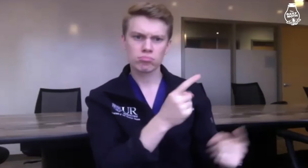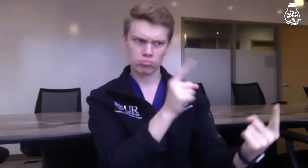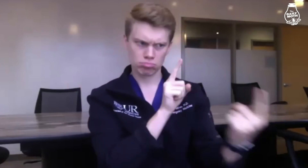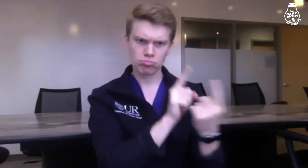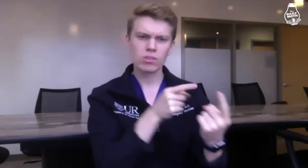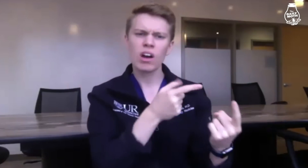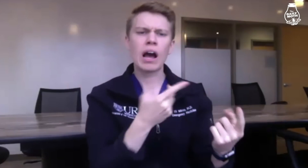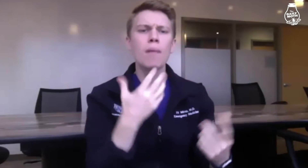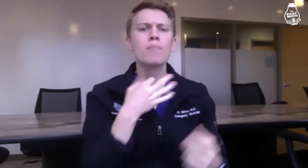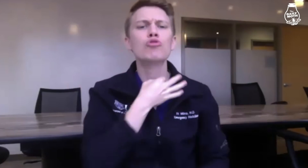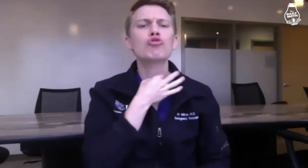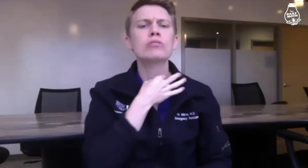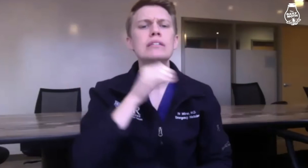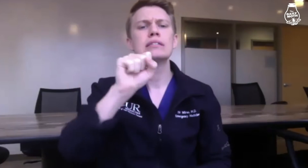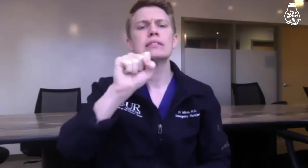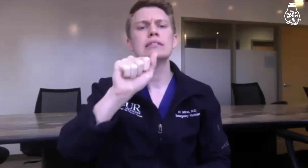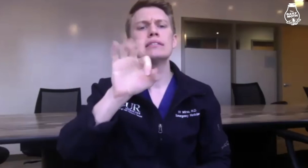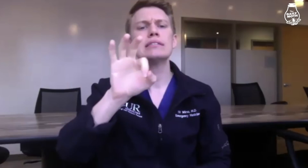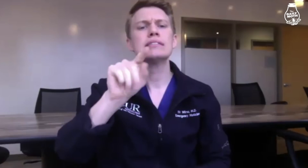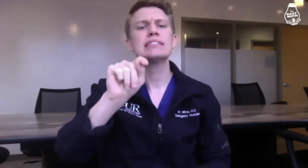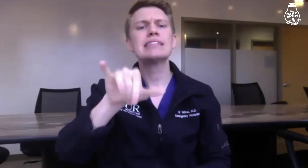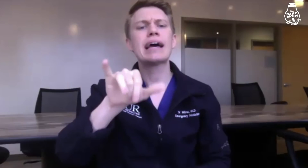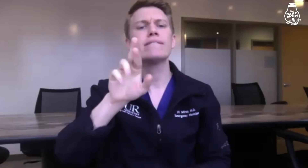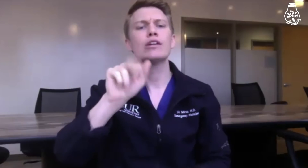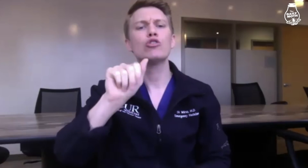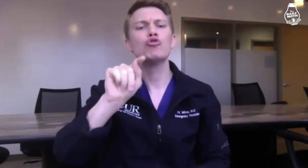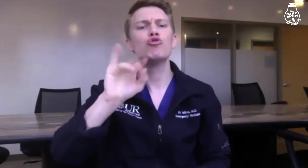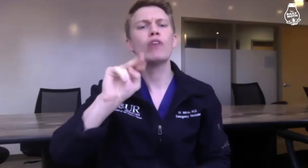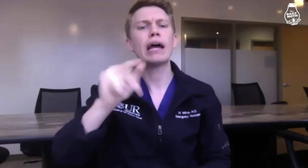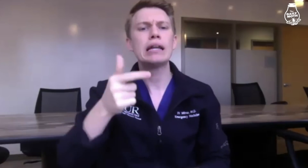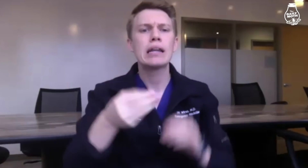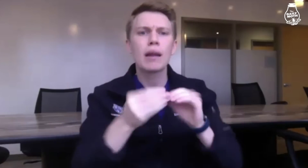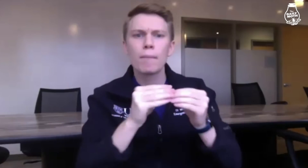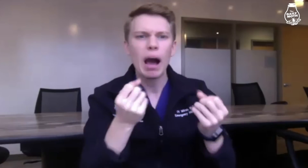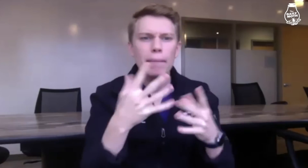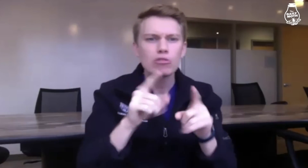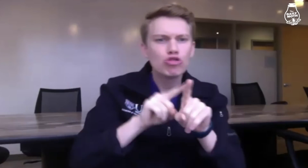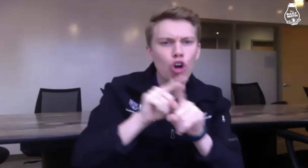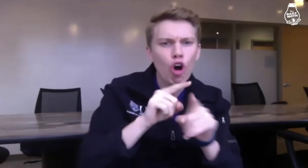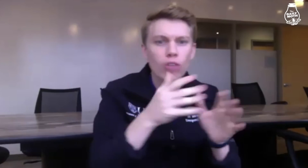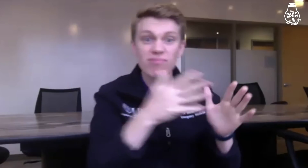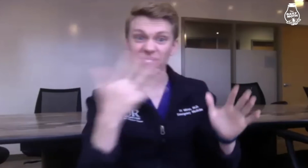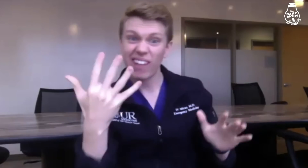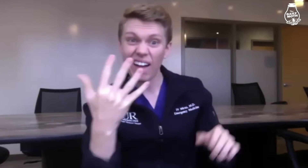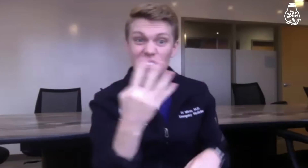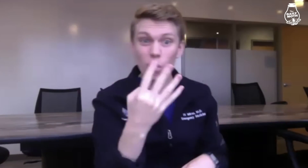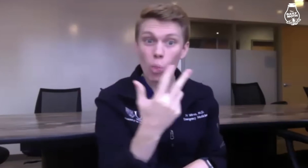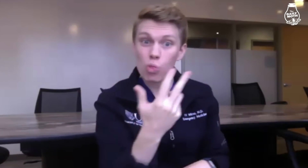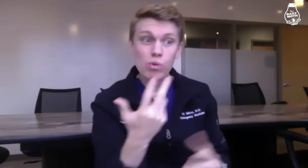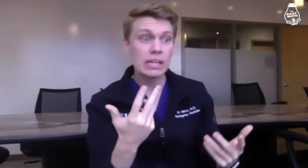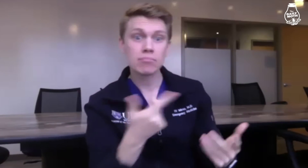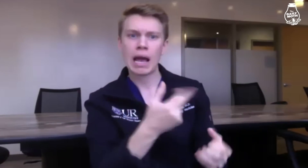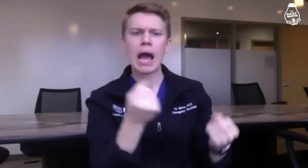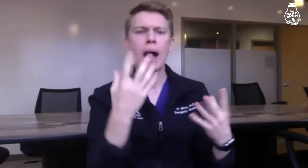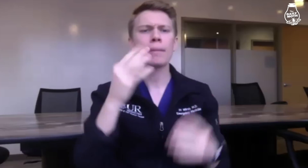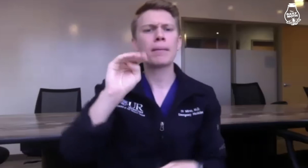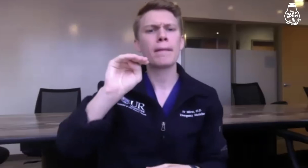So if you ask about the safety rating, how many stars they have out of five,